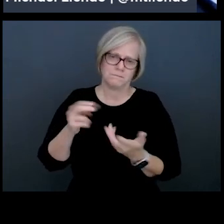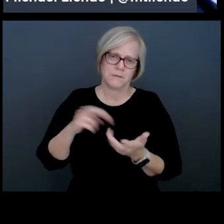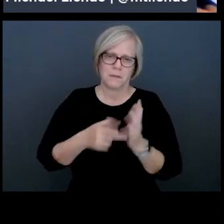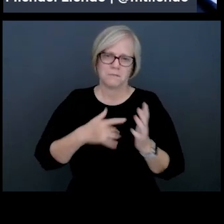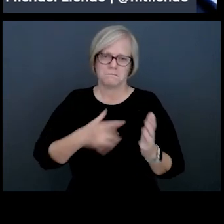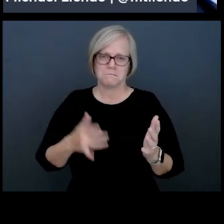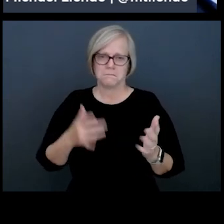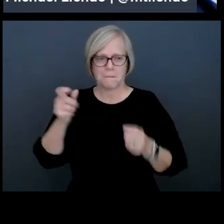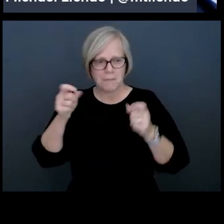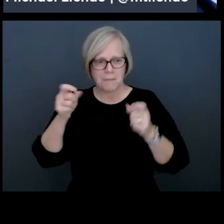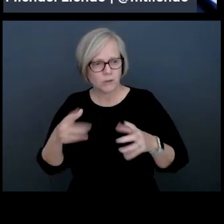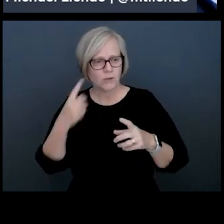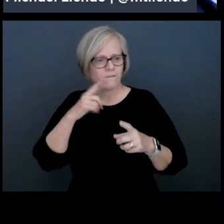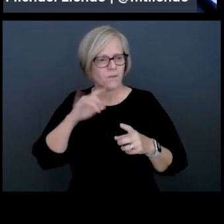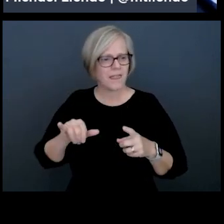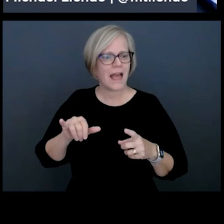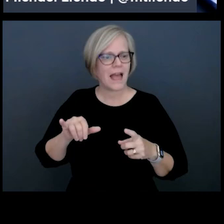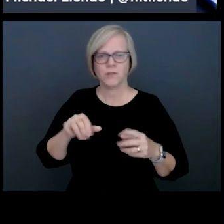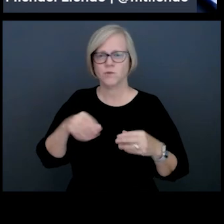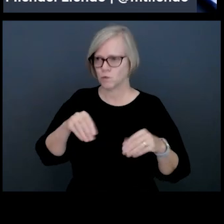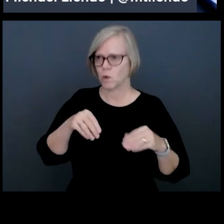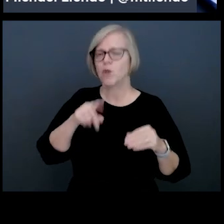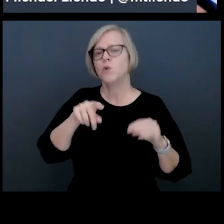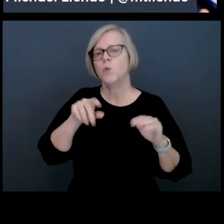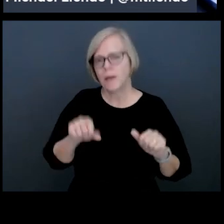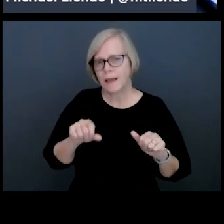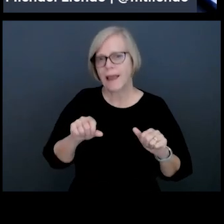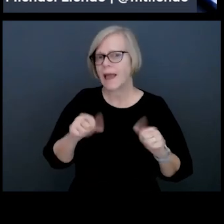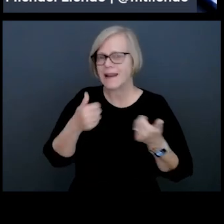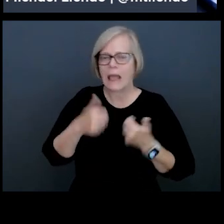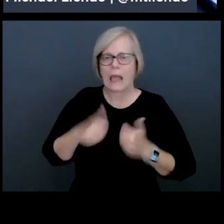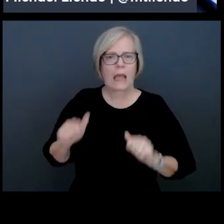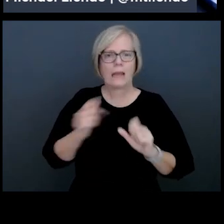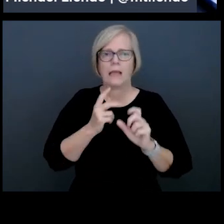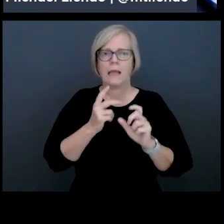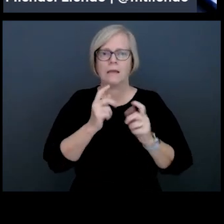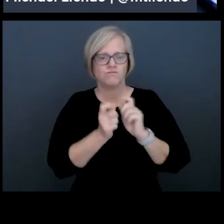then you can do any credit operations on the product. They're your products, after all.